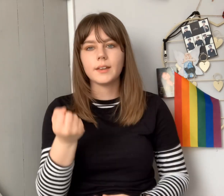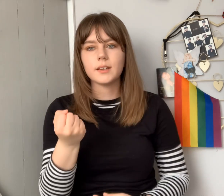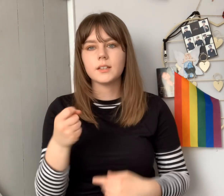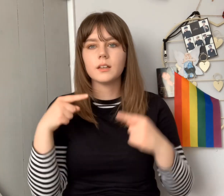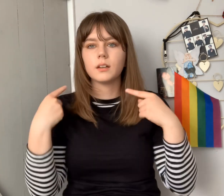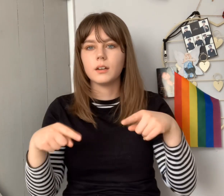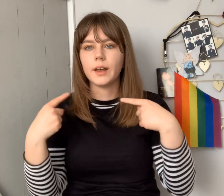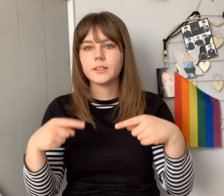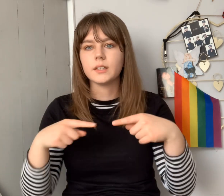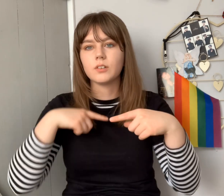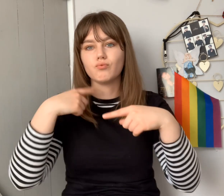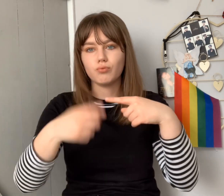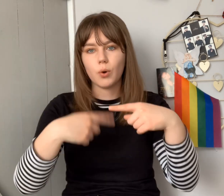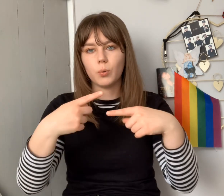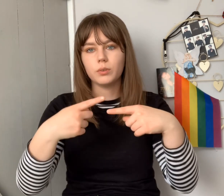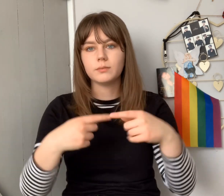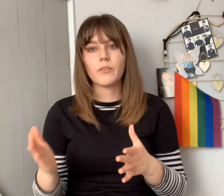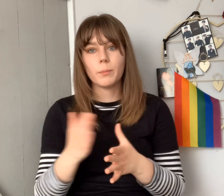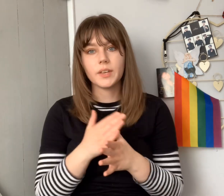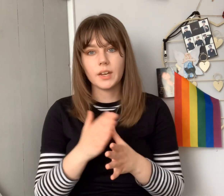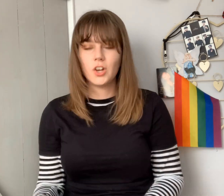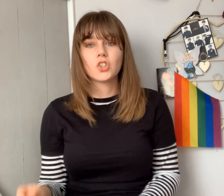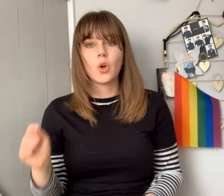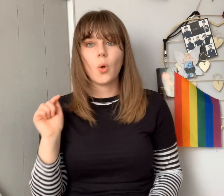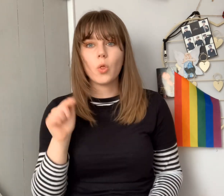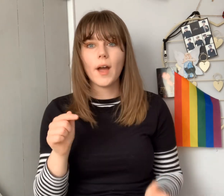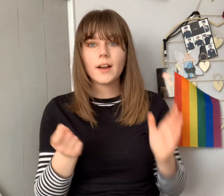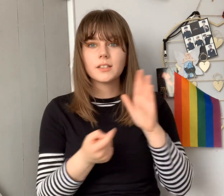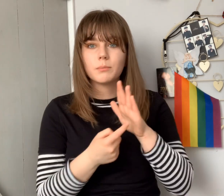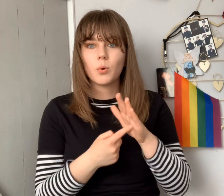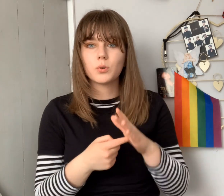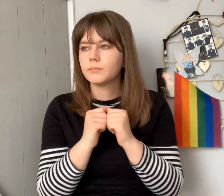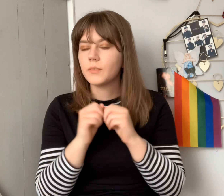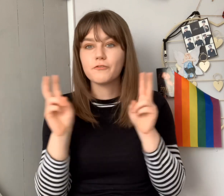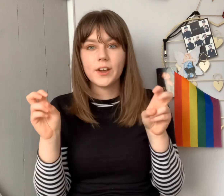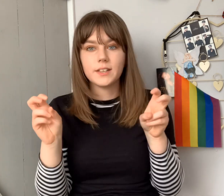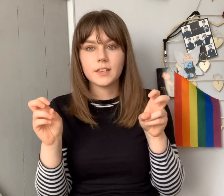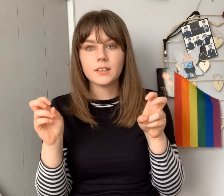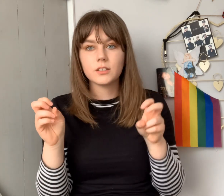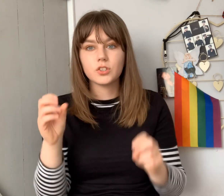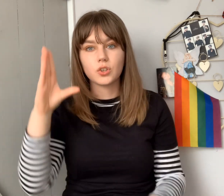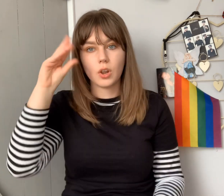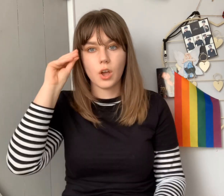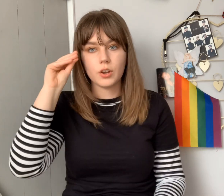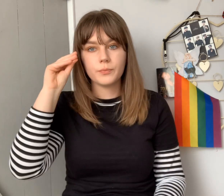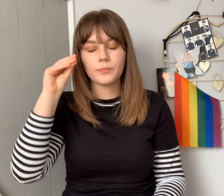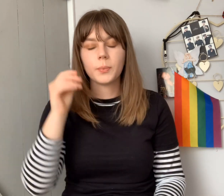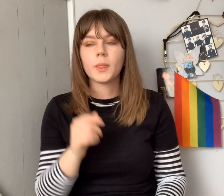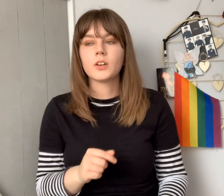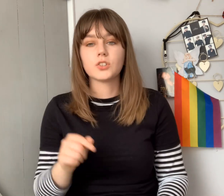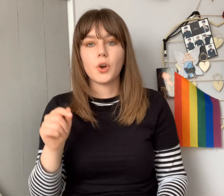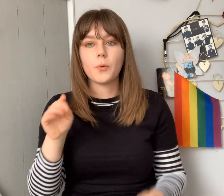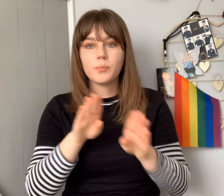"Get it let it roll" Start from the beginning, so that's the important phrases to learn